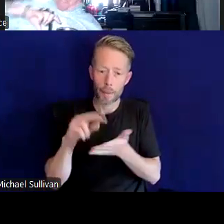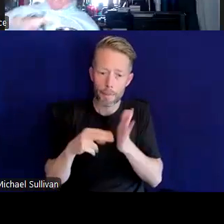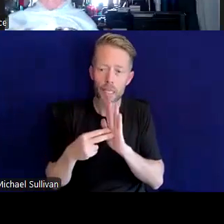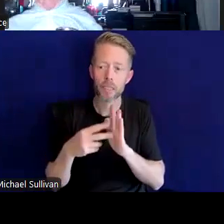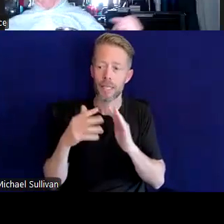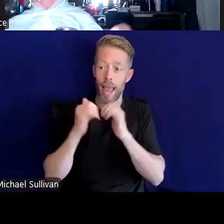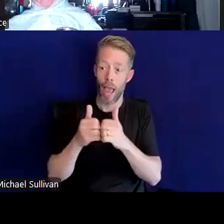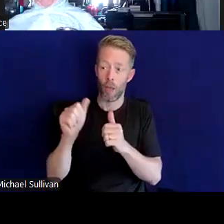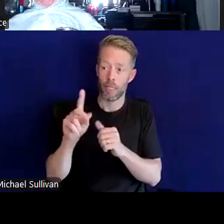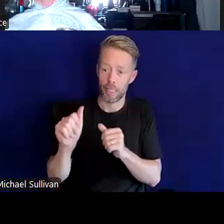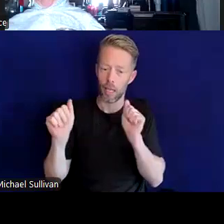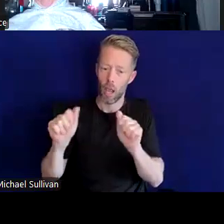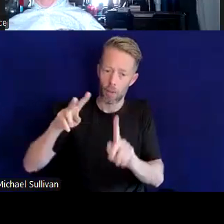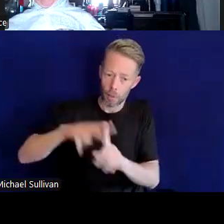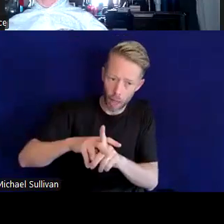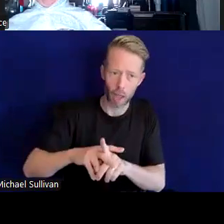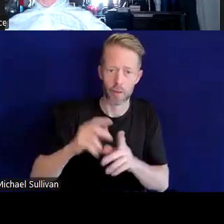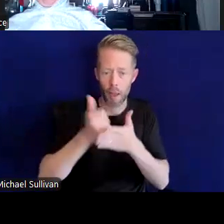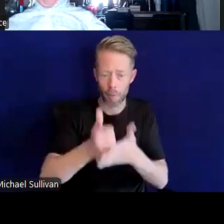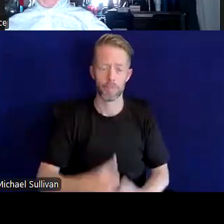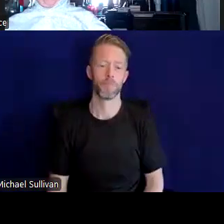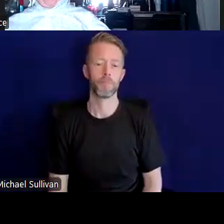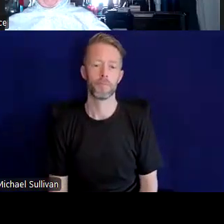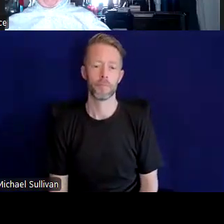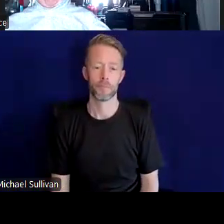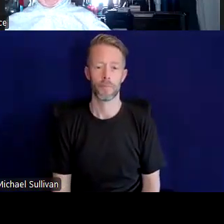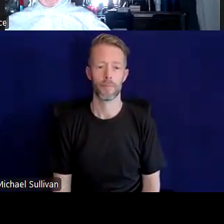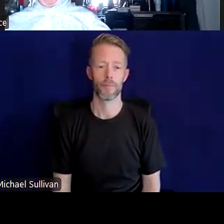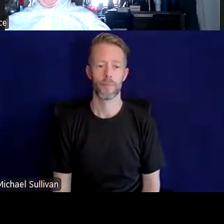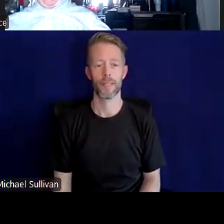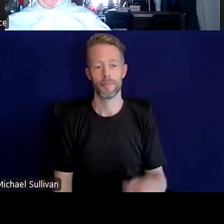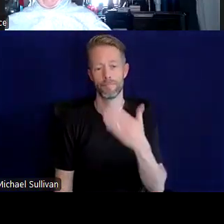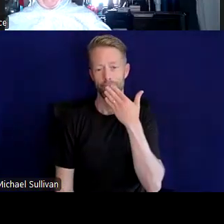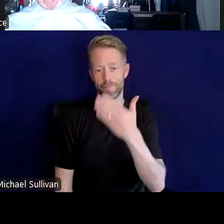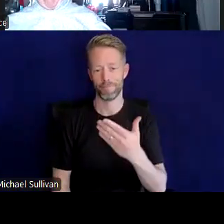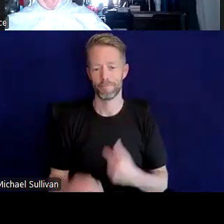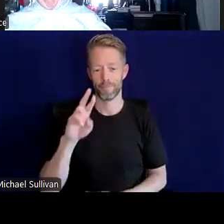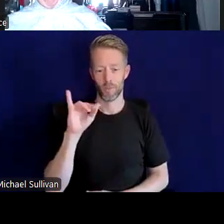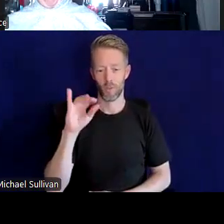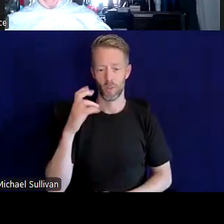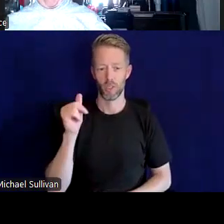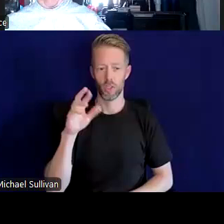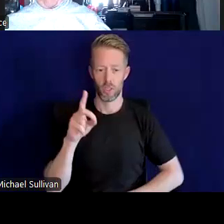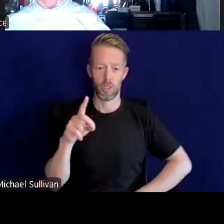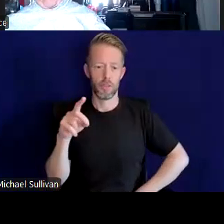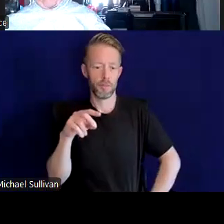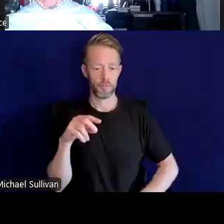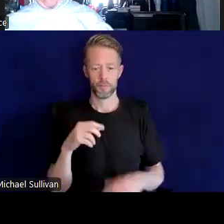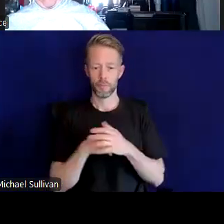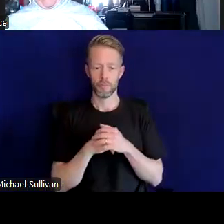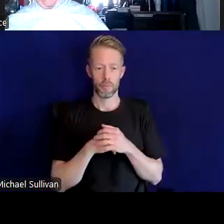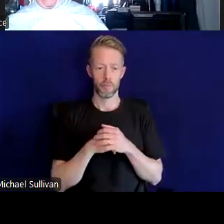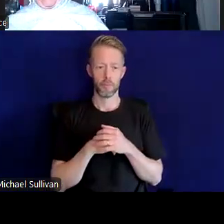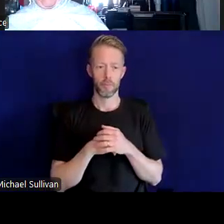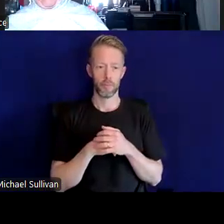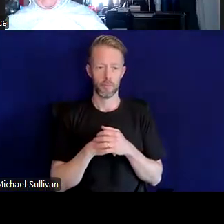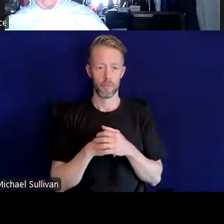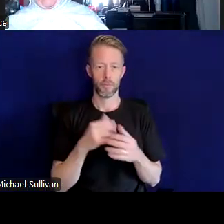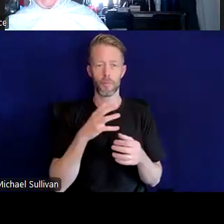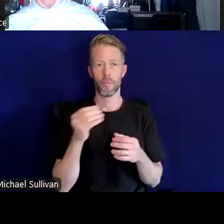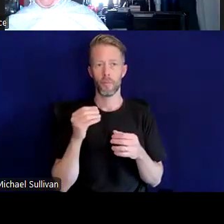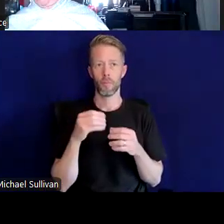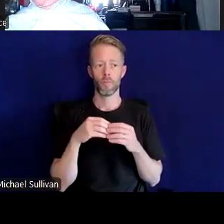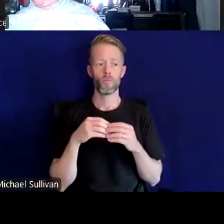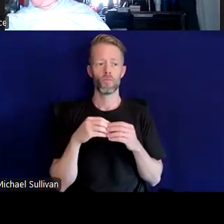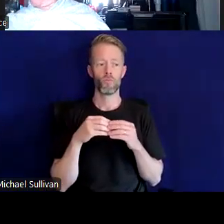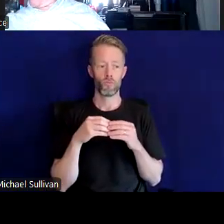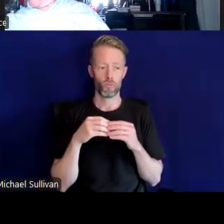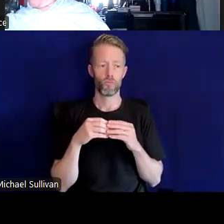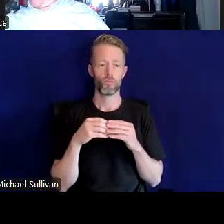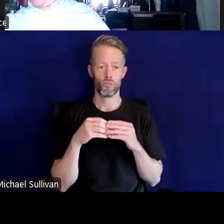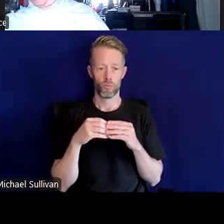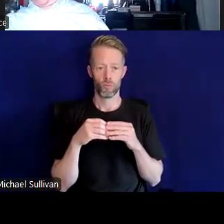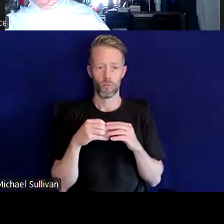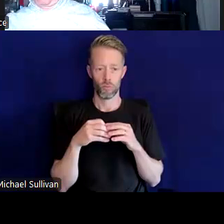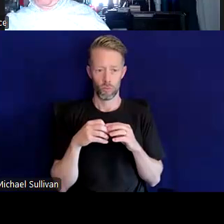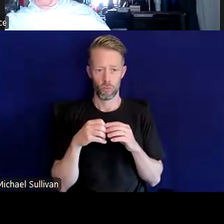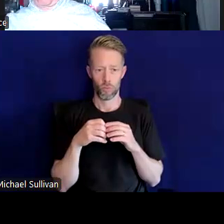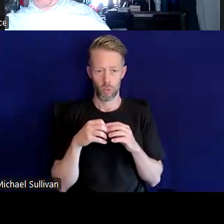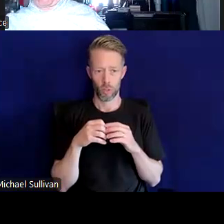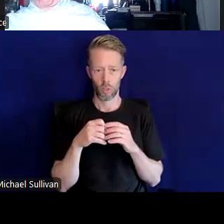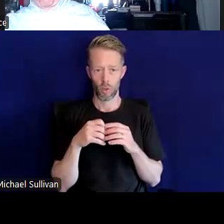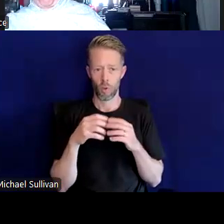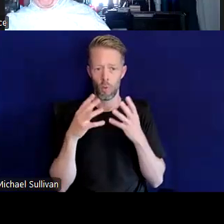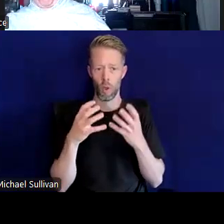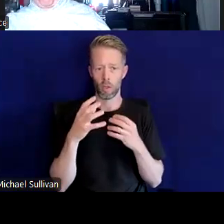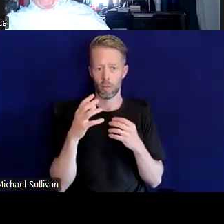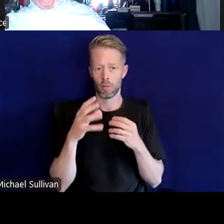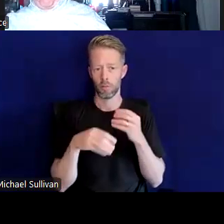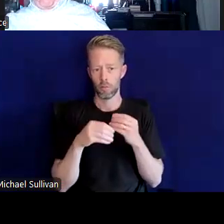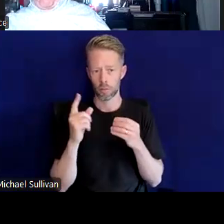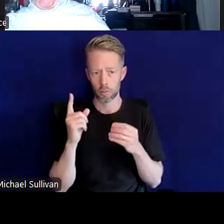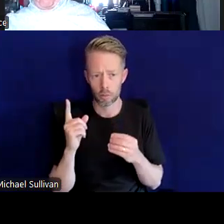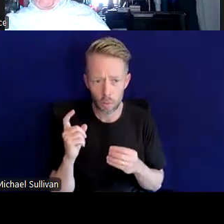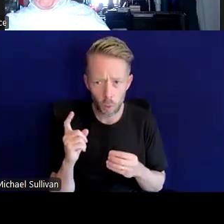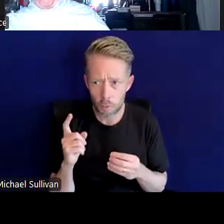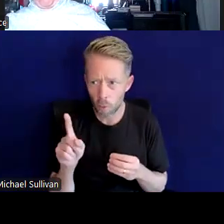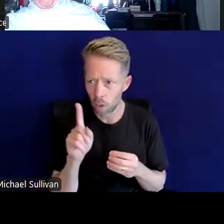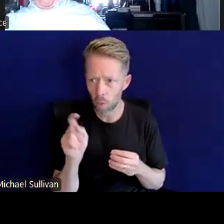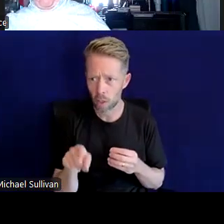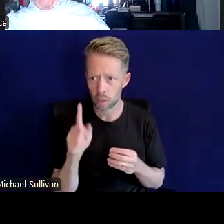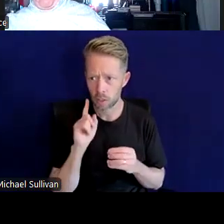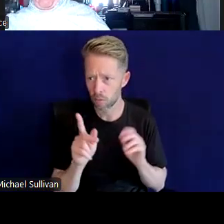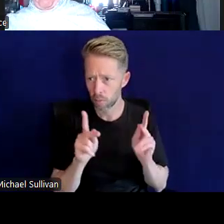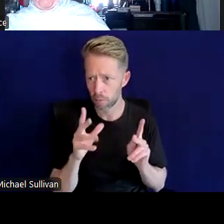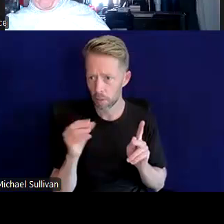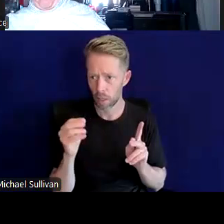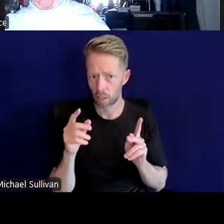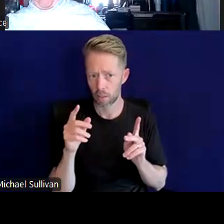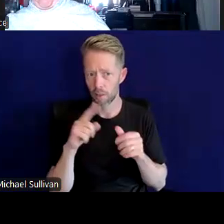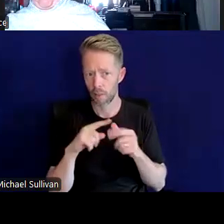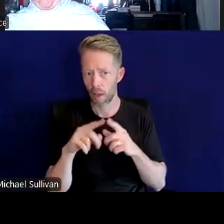very important.